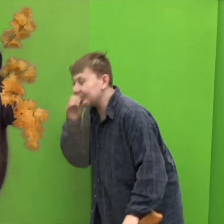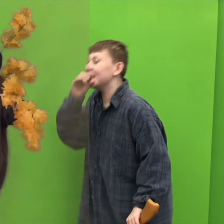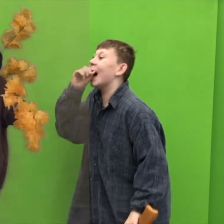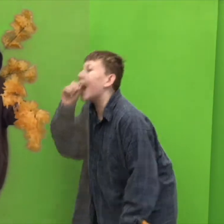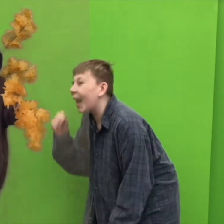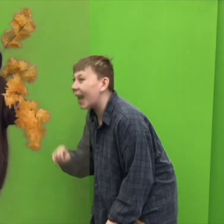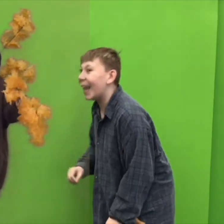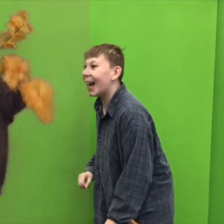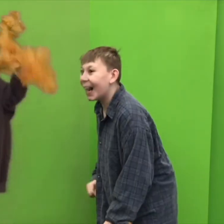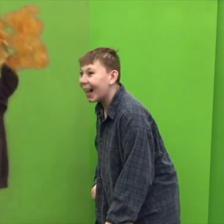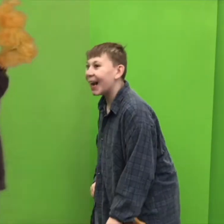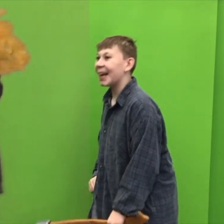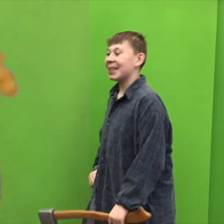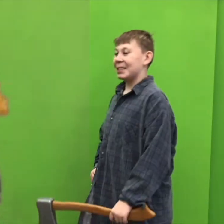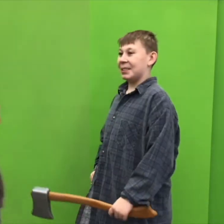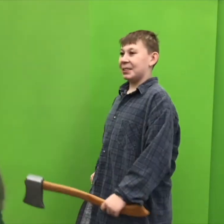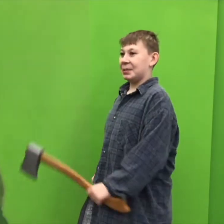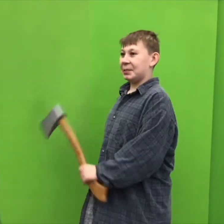timber the tree falls over